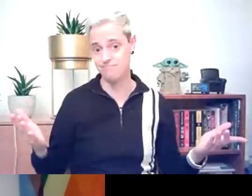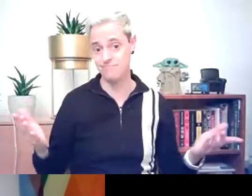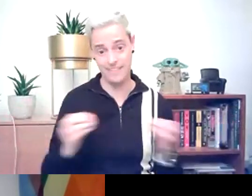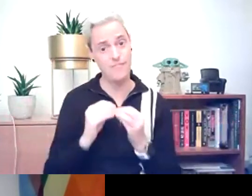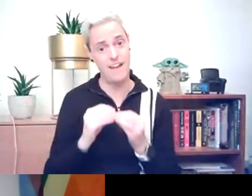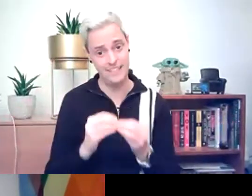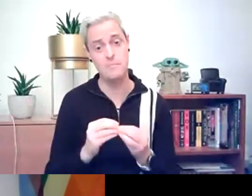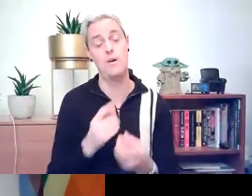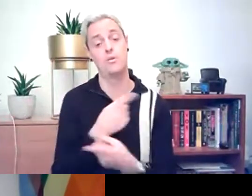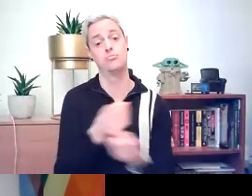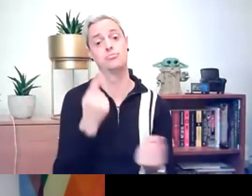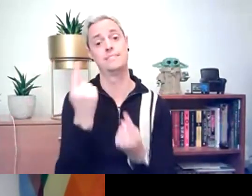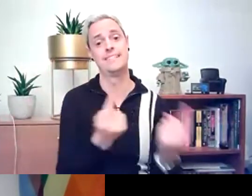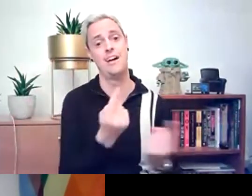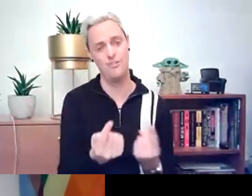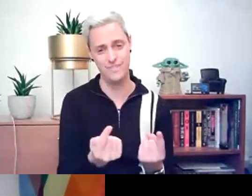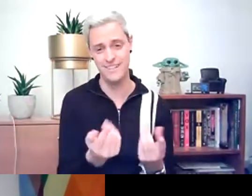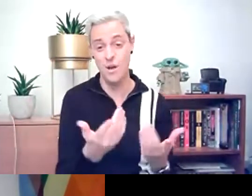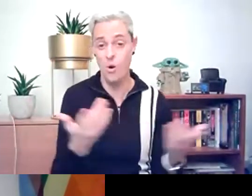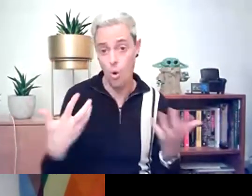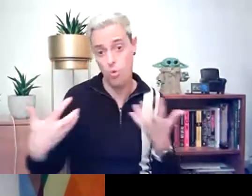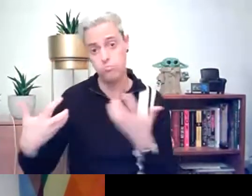being within that as much as you can. 18:53:34 It's a really difficult position